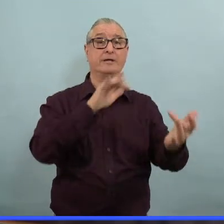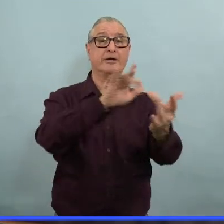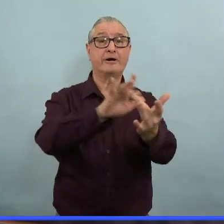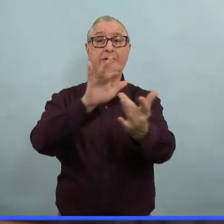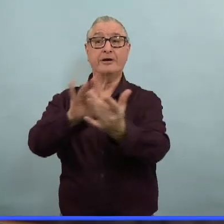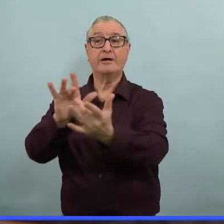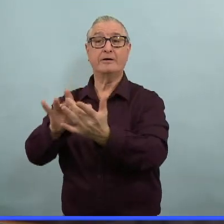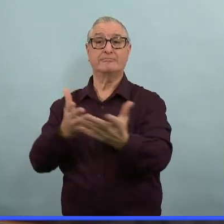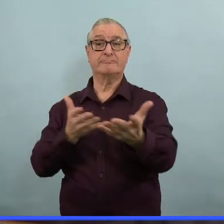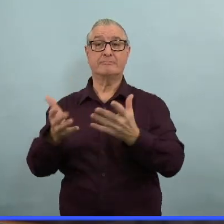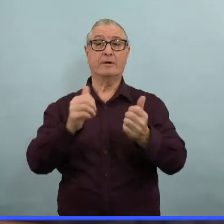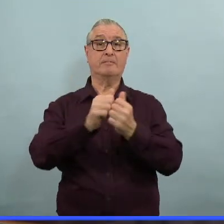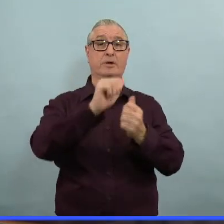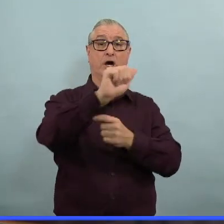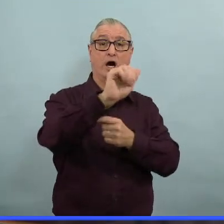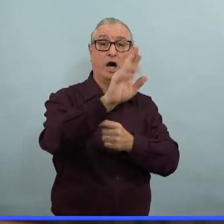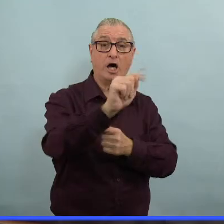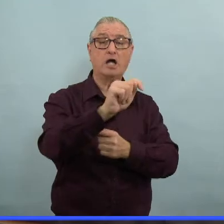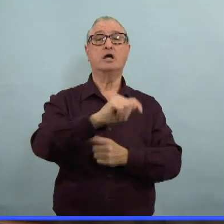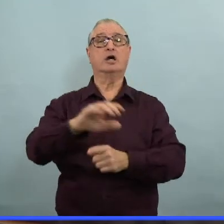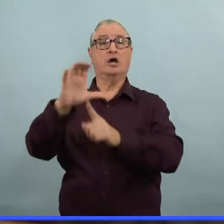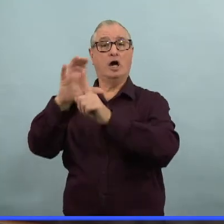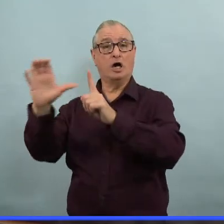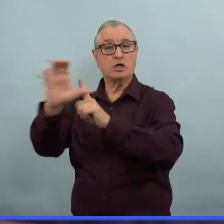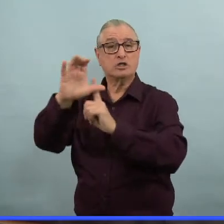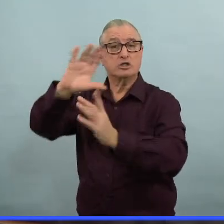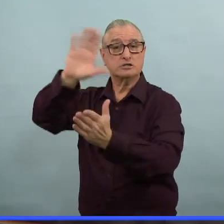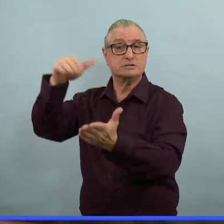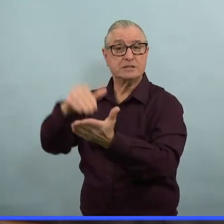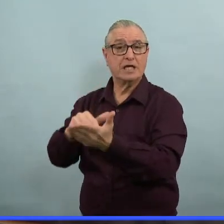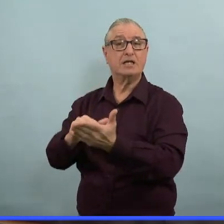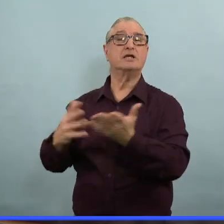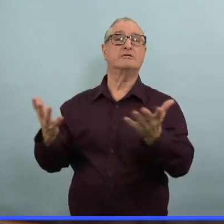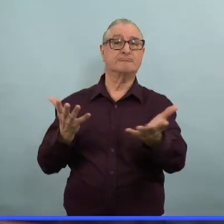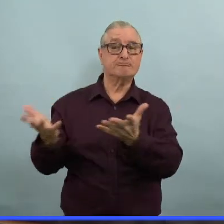uh some other supports that are needed down the road and we'll will gauge what those will be and